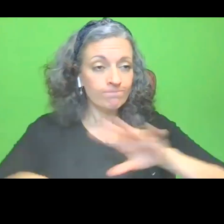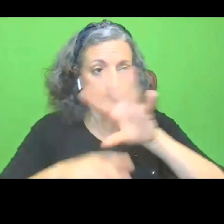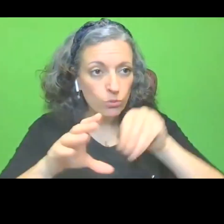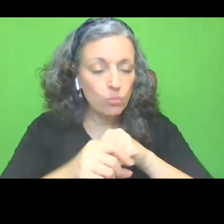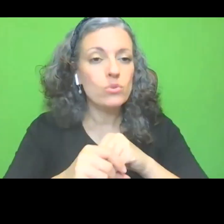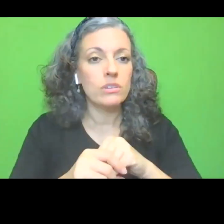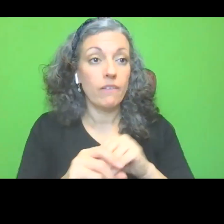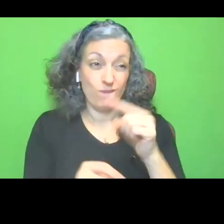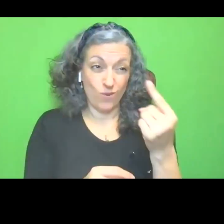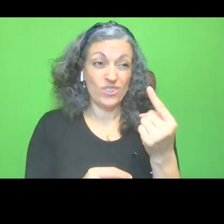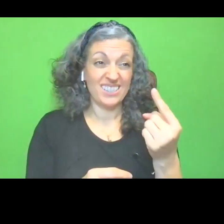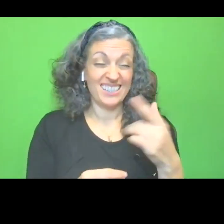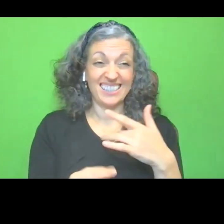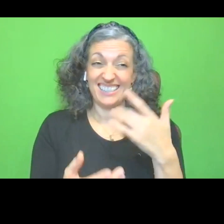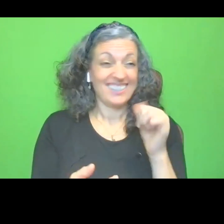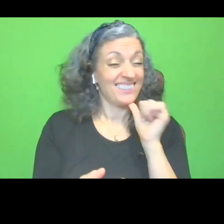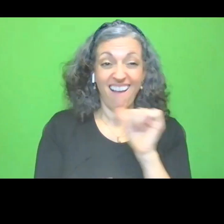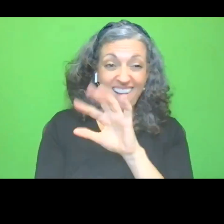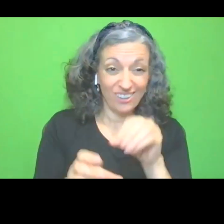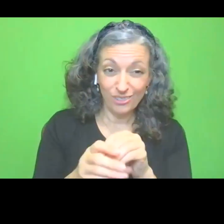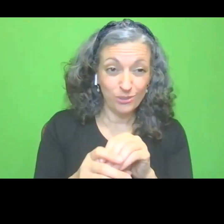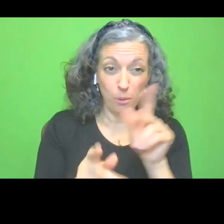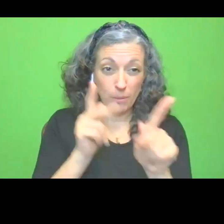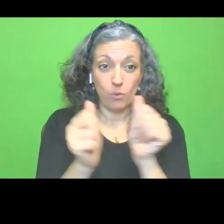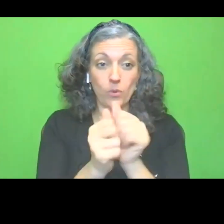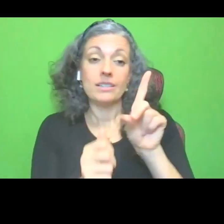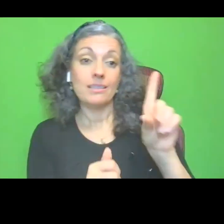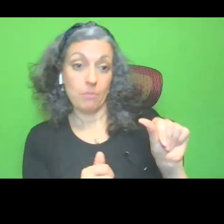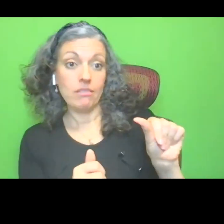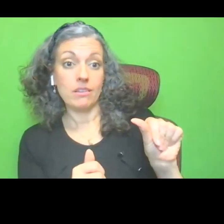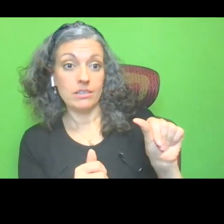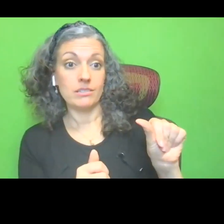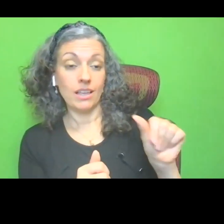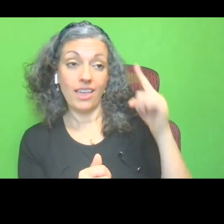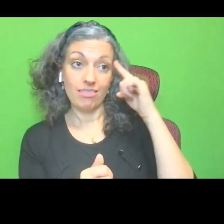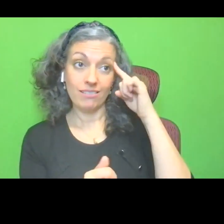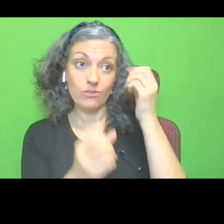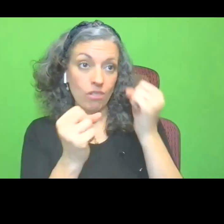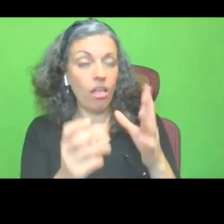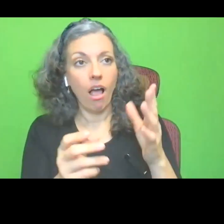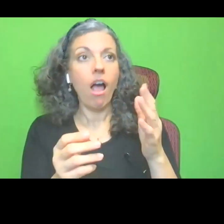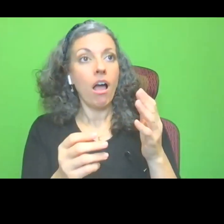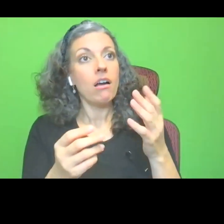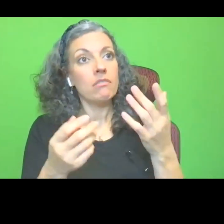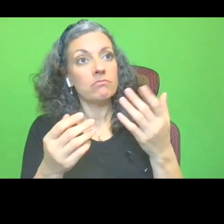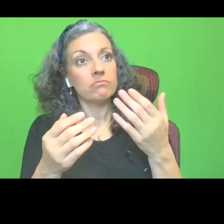efforts that don't include people with disabilities. I do think there's a lot of inroads being built to address that.